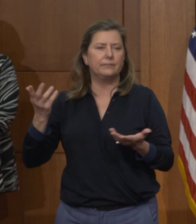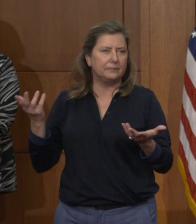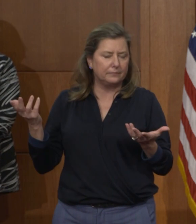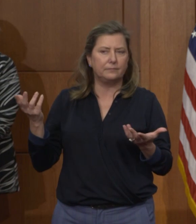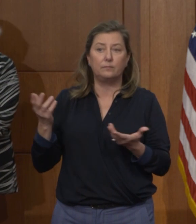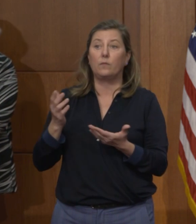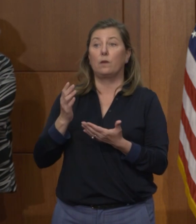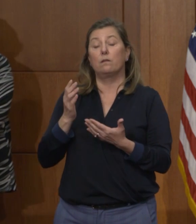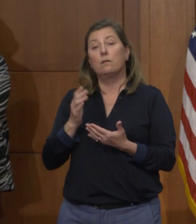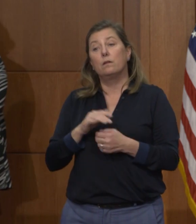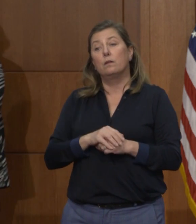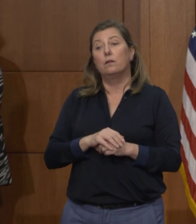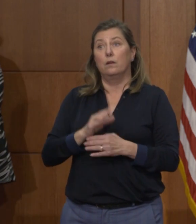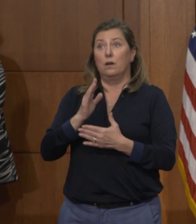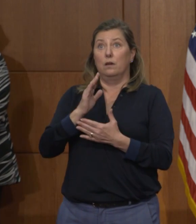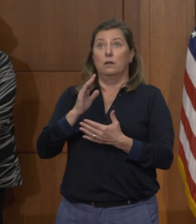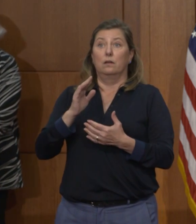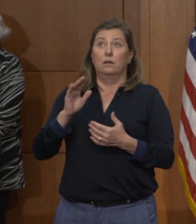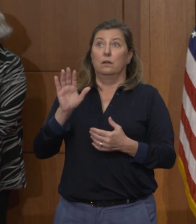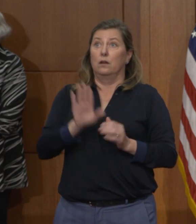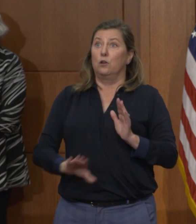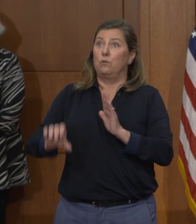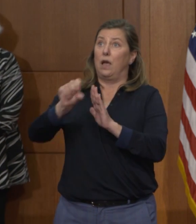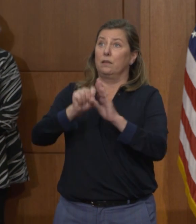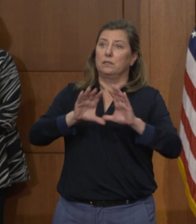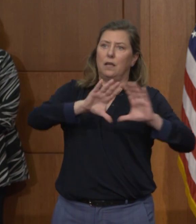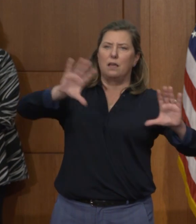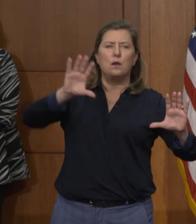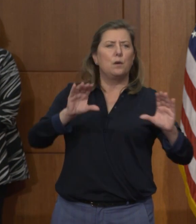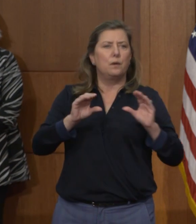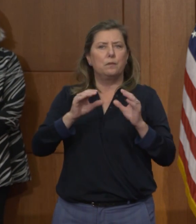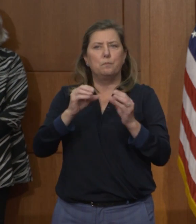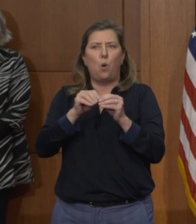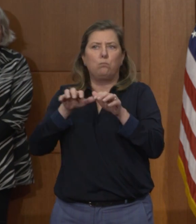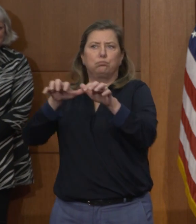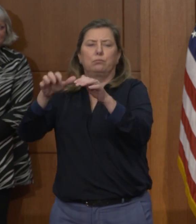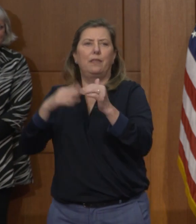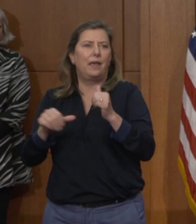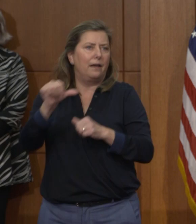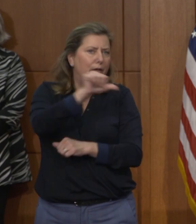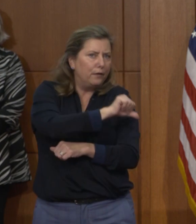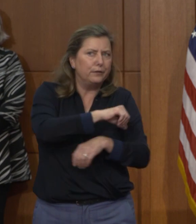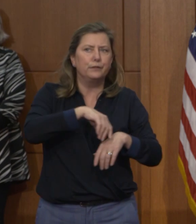Would you consider lifting restriction earlier in other regions of the state? And what factors play into making that decision?